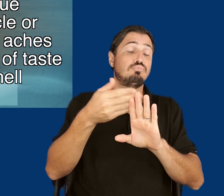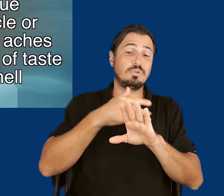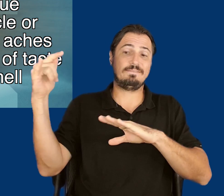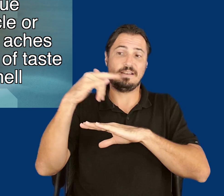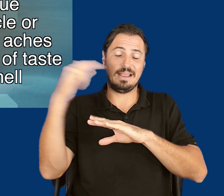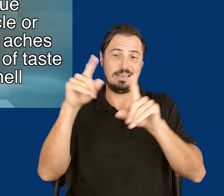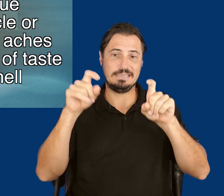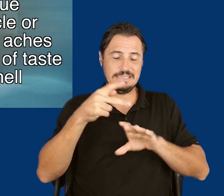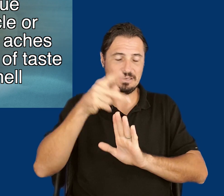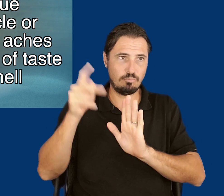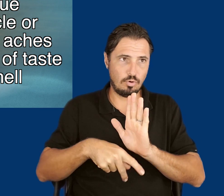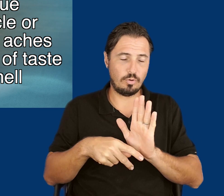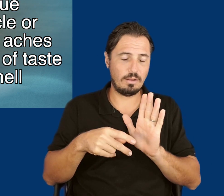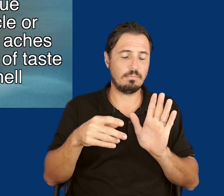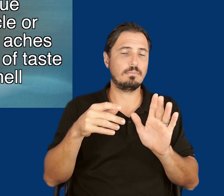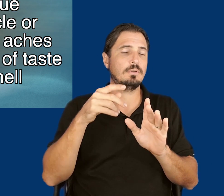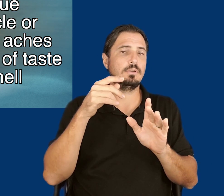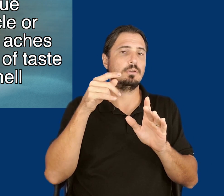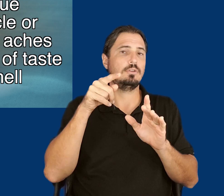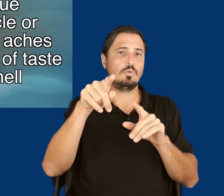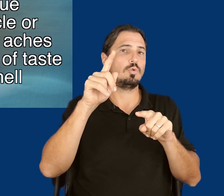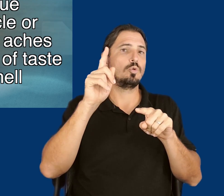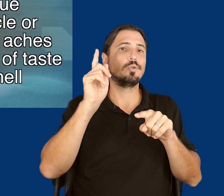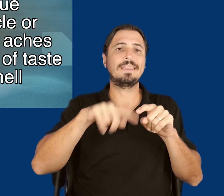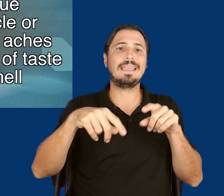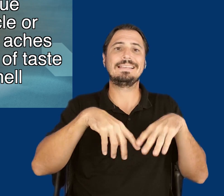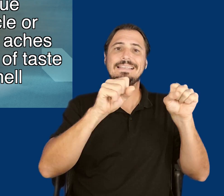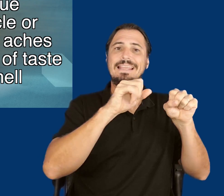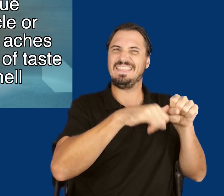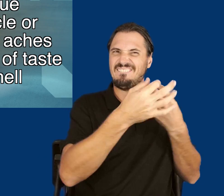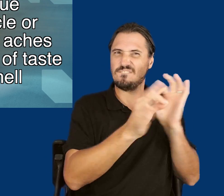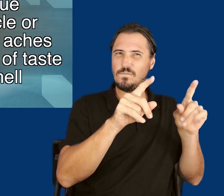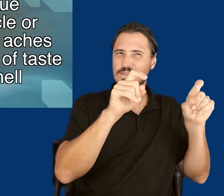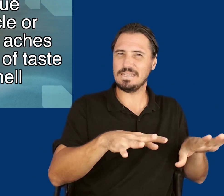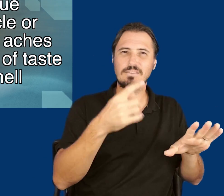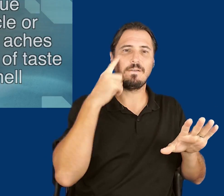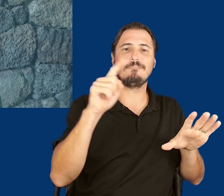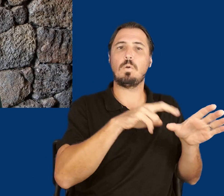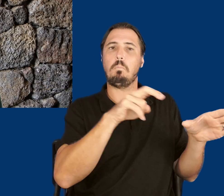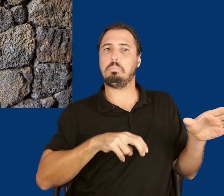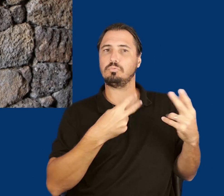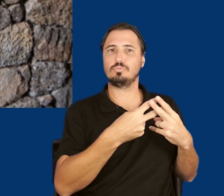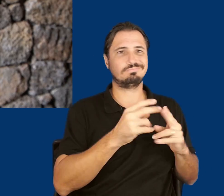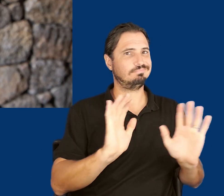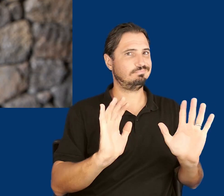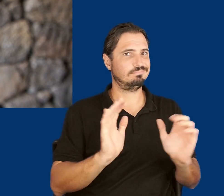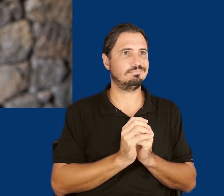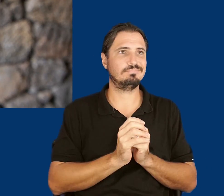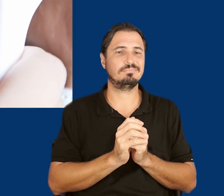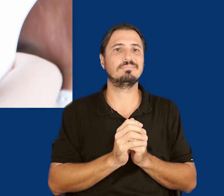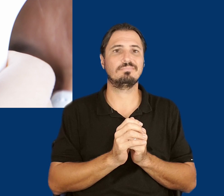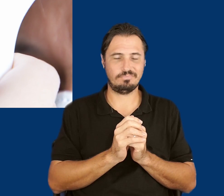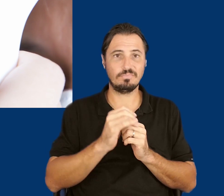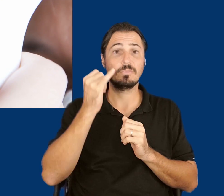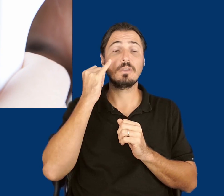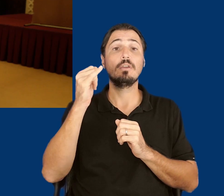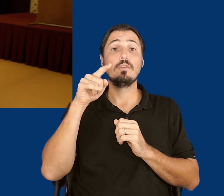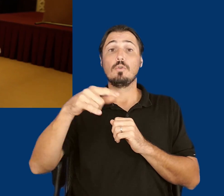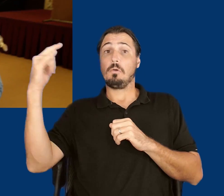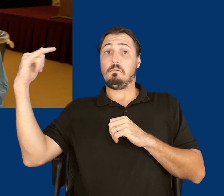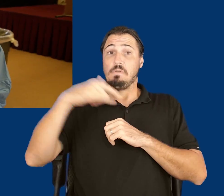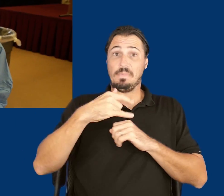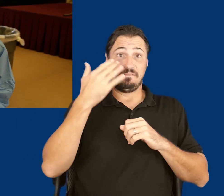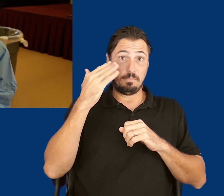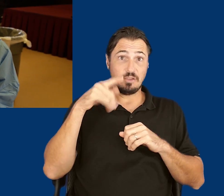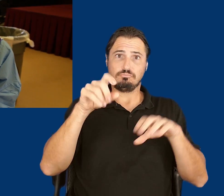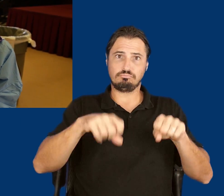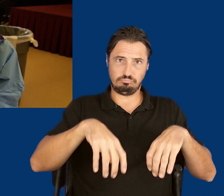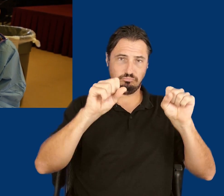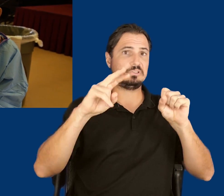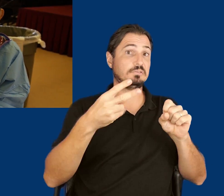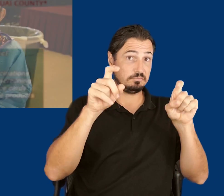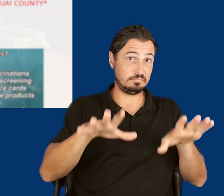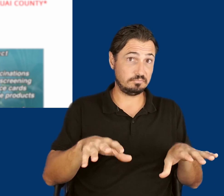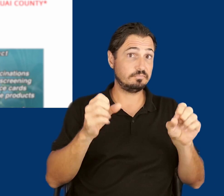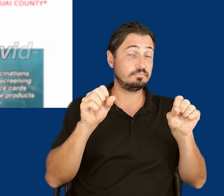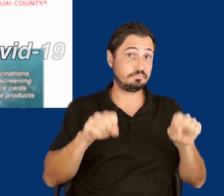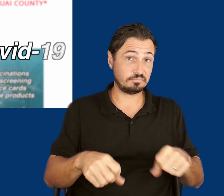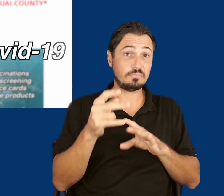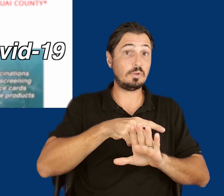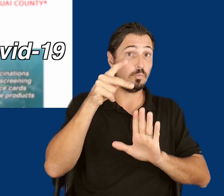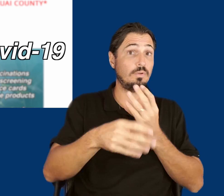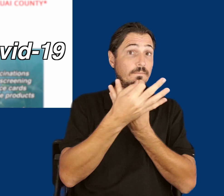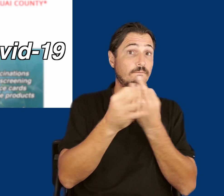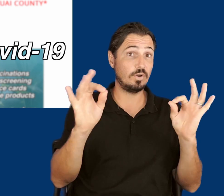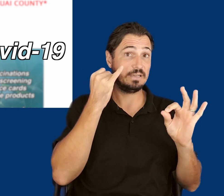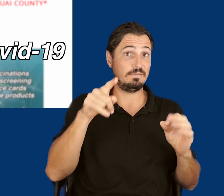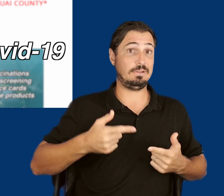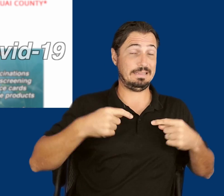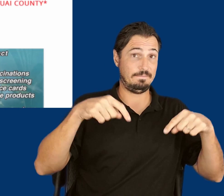For those who are visiting or recently returned home from mainland travel, post-travel testing is available on a voluntary basis. This program is free for residents. Please visit Kauai.gov/covid-19